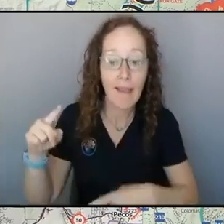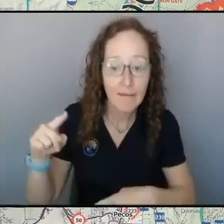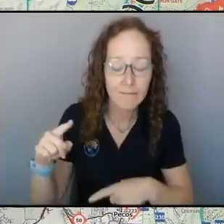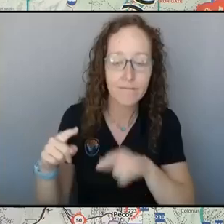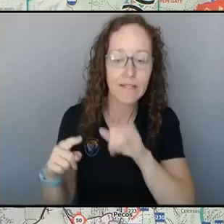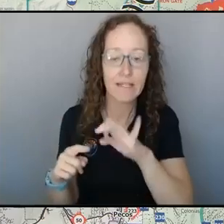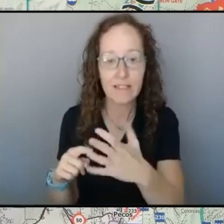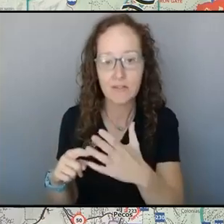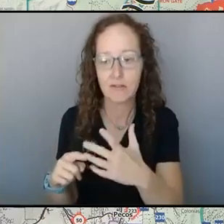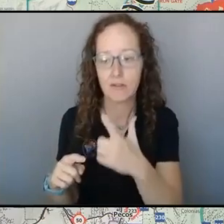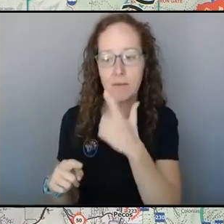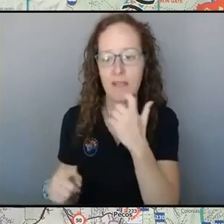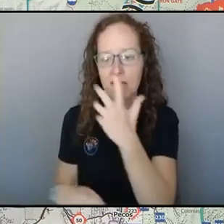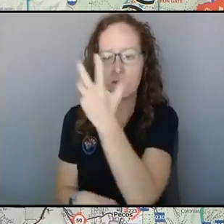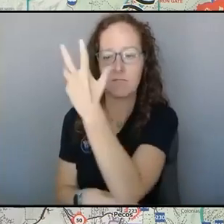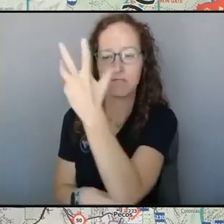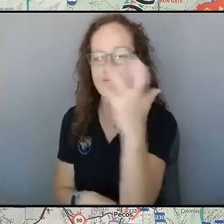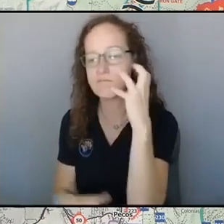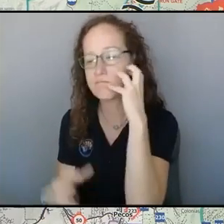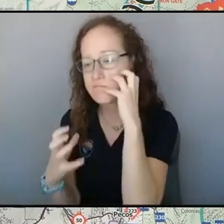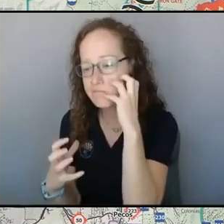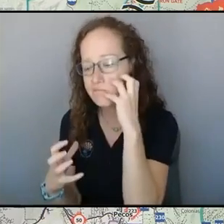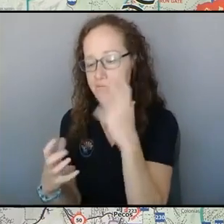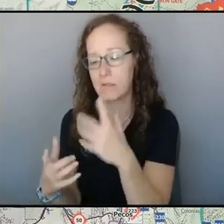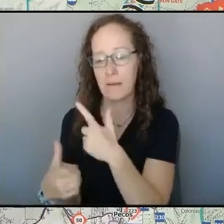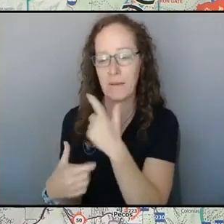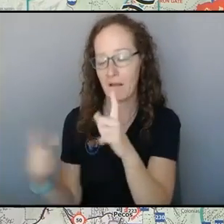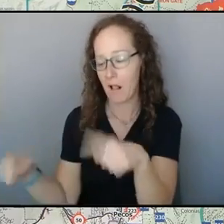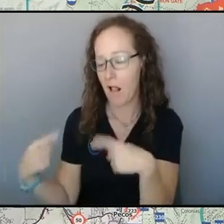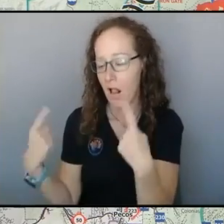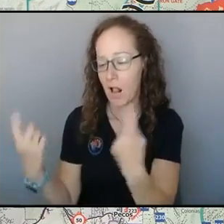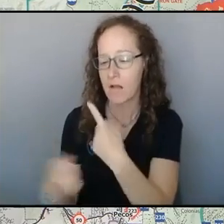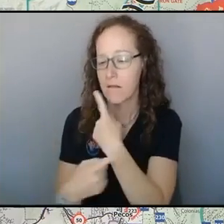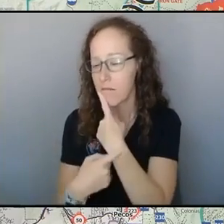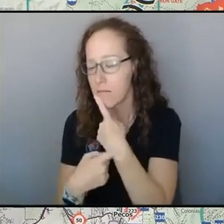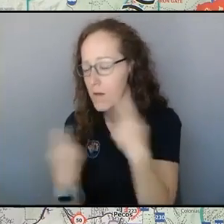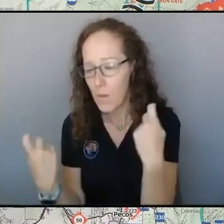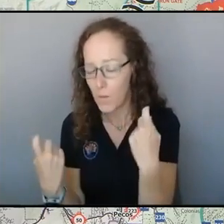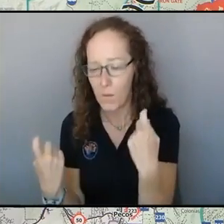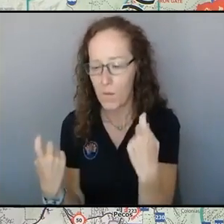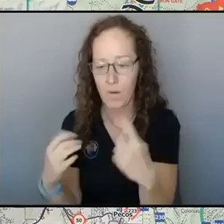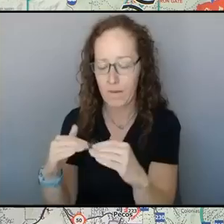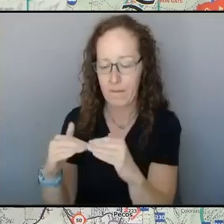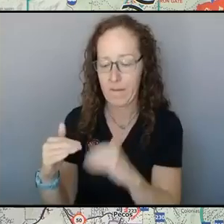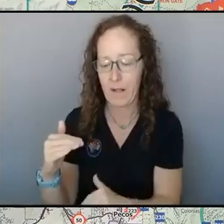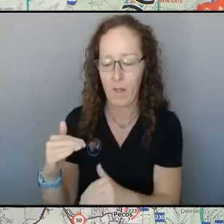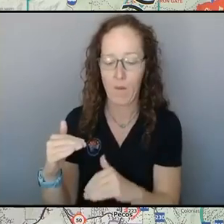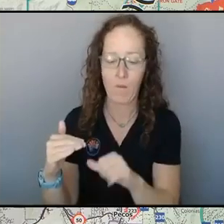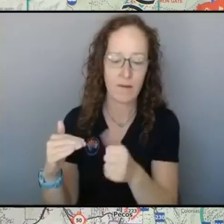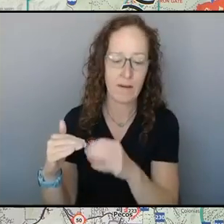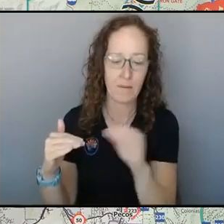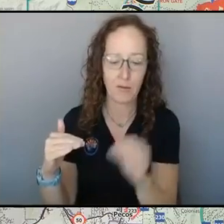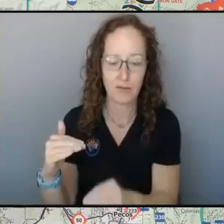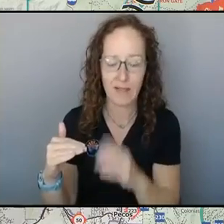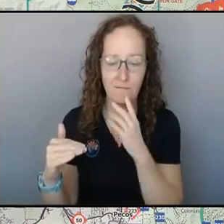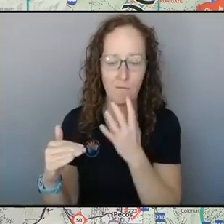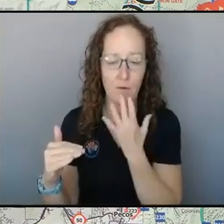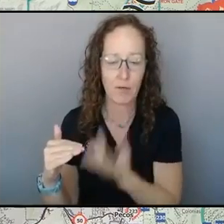prolonged dry single digit you know kind of conditions as far as our relative humidity goes so it's even if we got a half